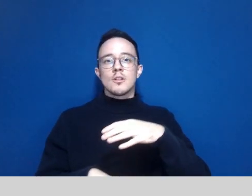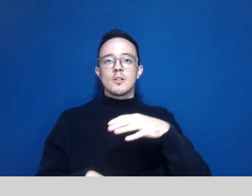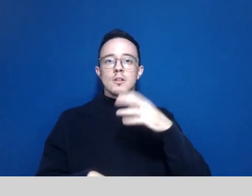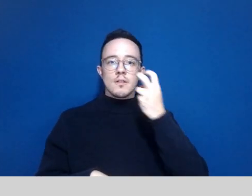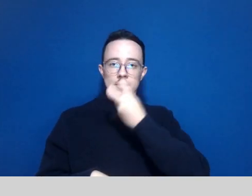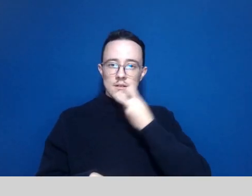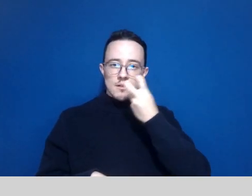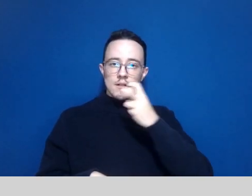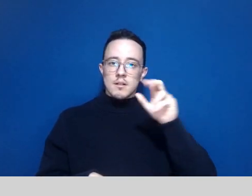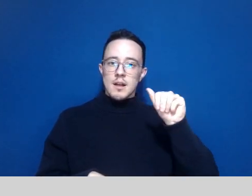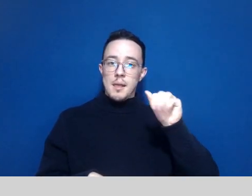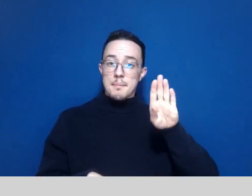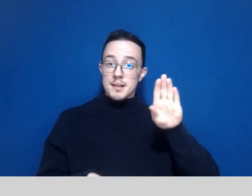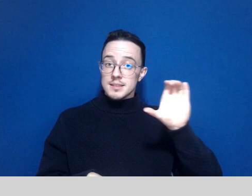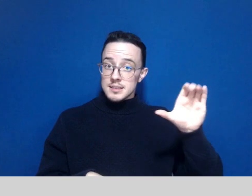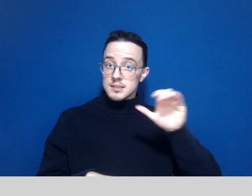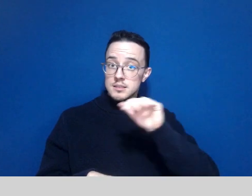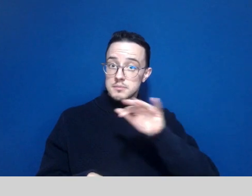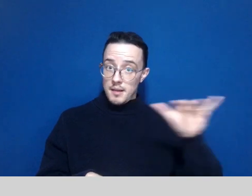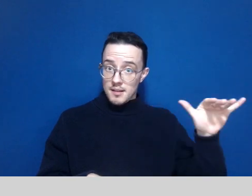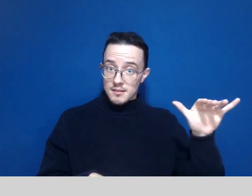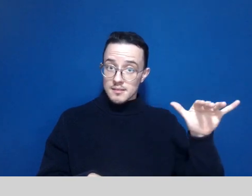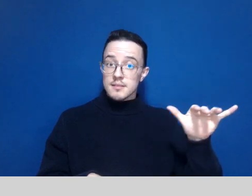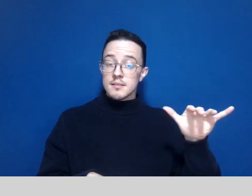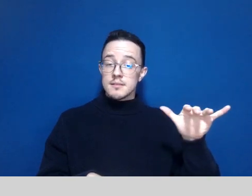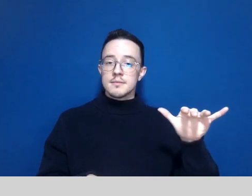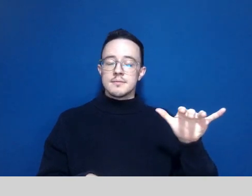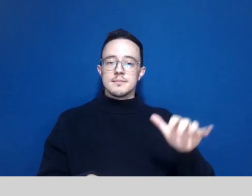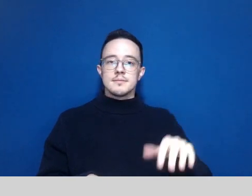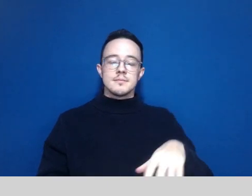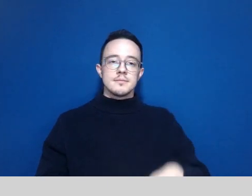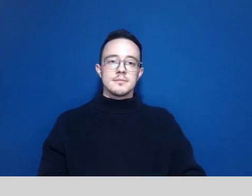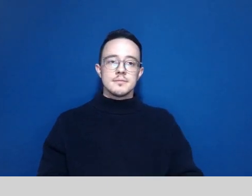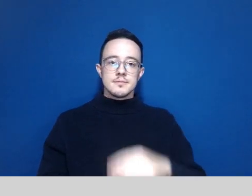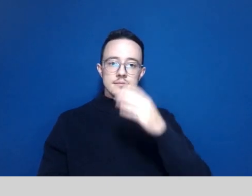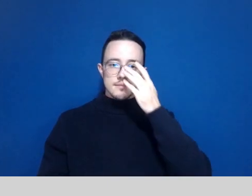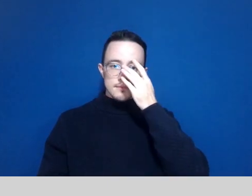like the international phonetic alphabet way of spelling it